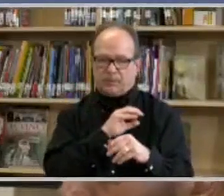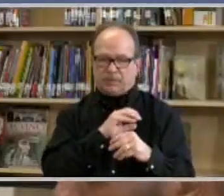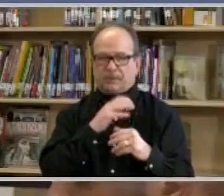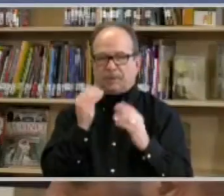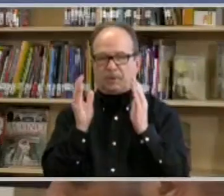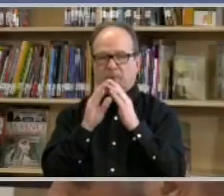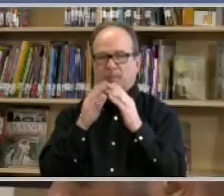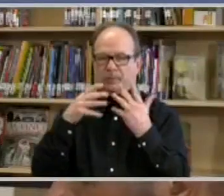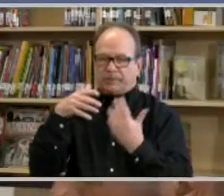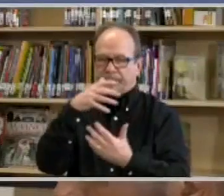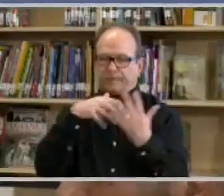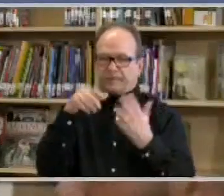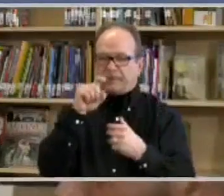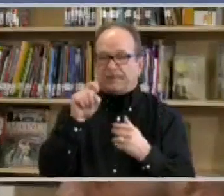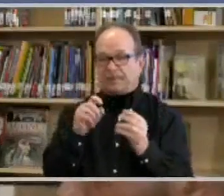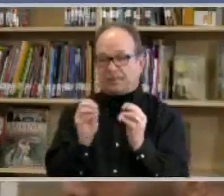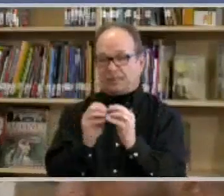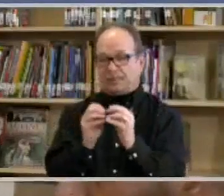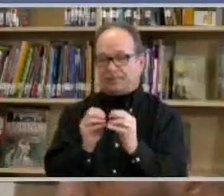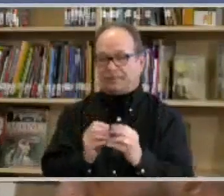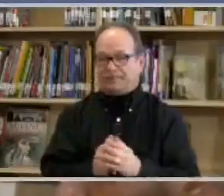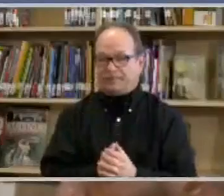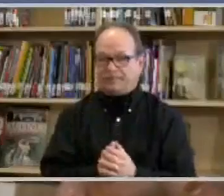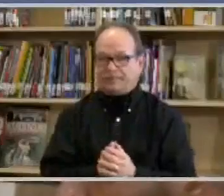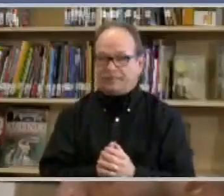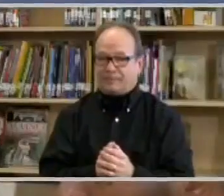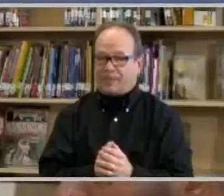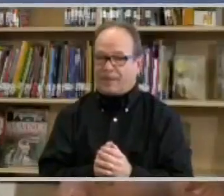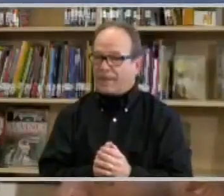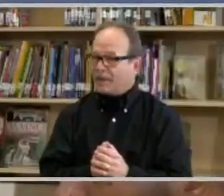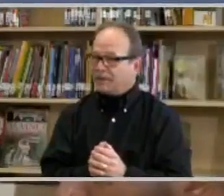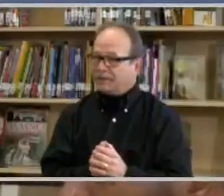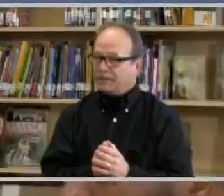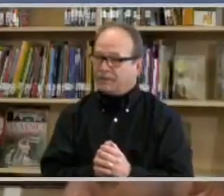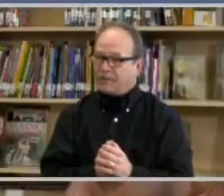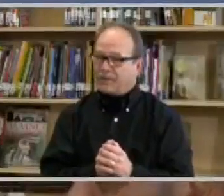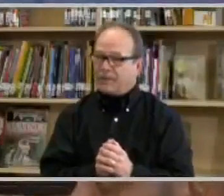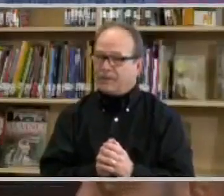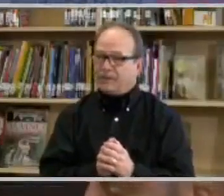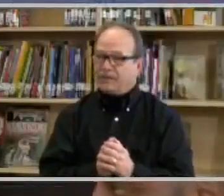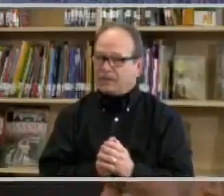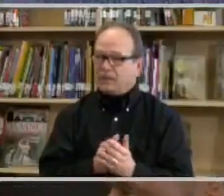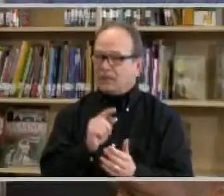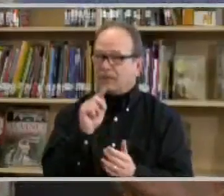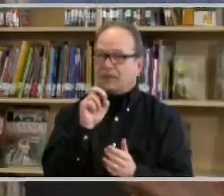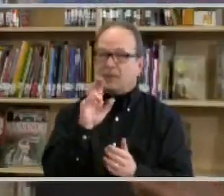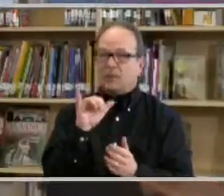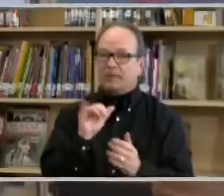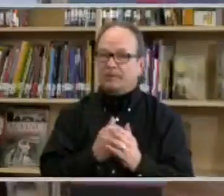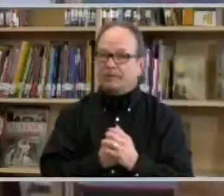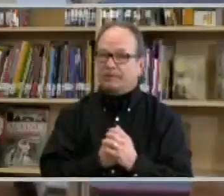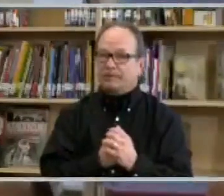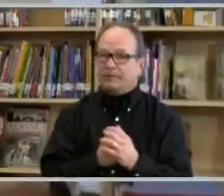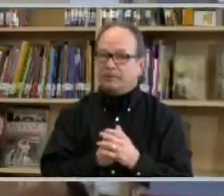CASUALNESS OF IT. SO WE NEED TO SEE MORE OF THAT KIND OF INTERACTION FROM OUR LAW ENFORCEMENT AS WELL.